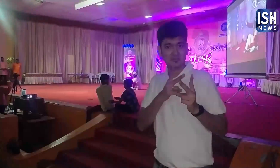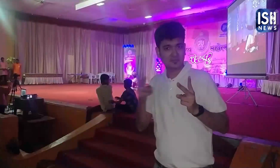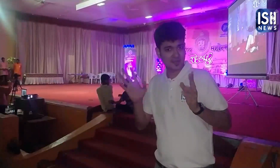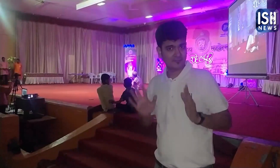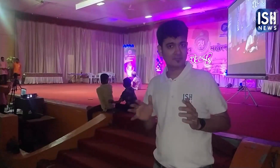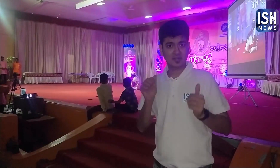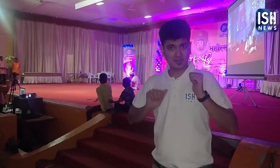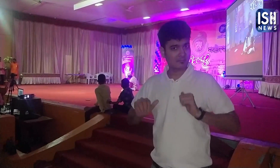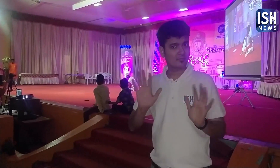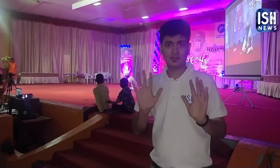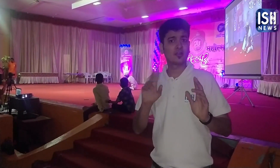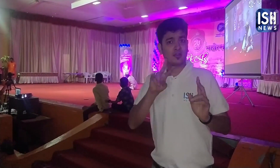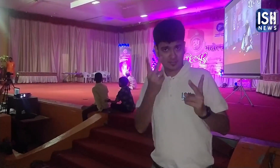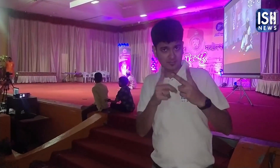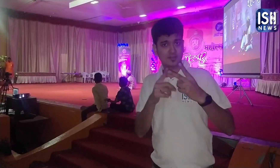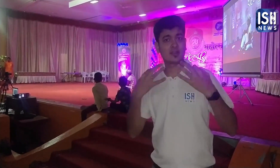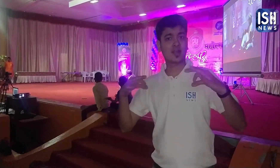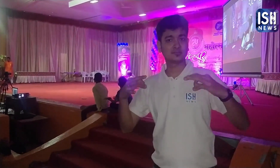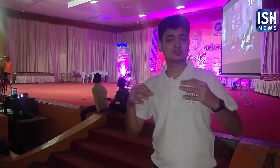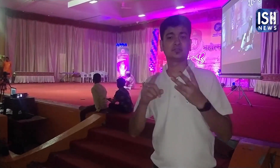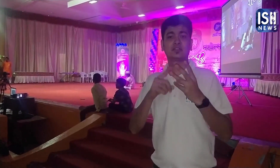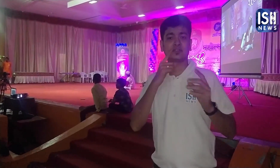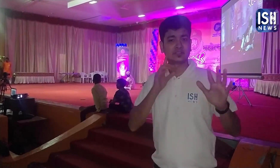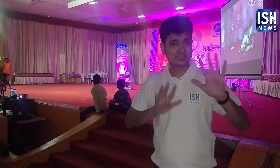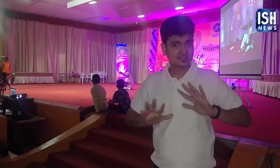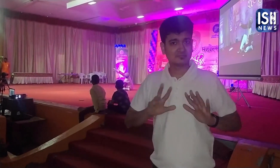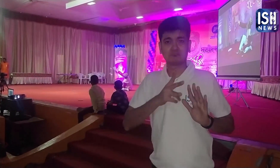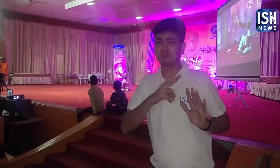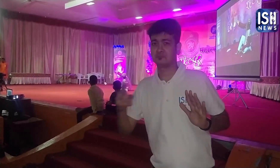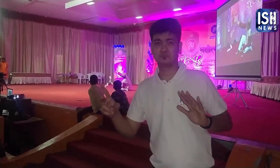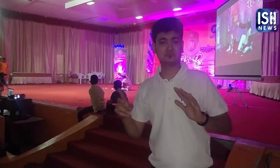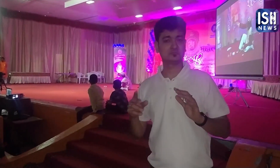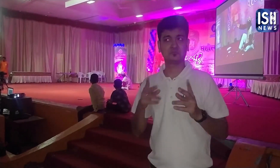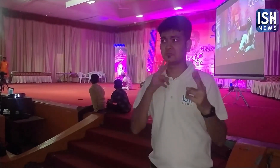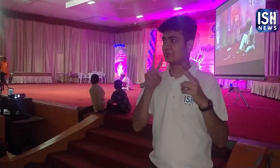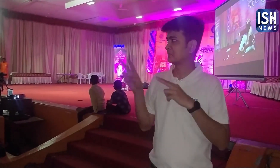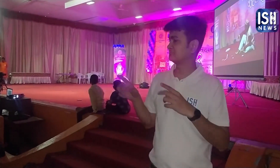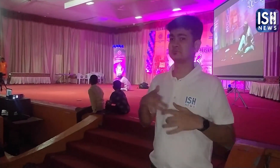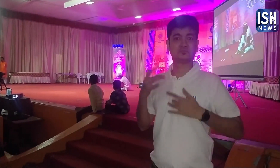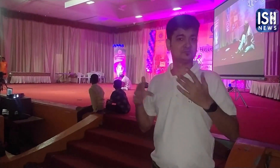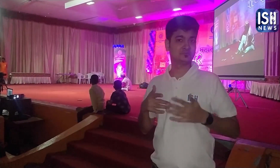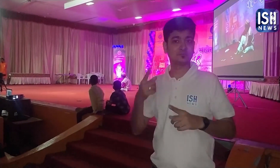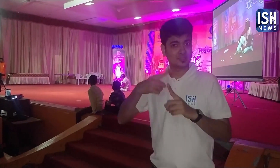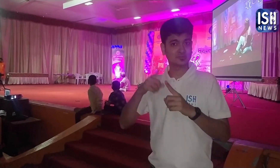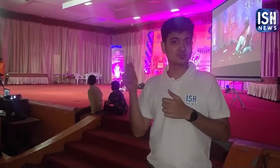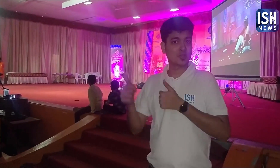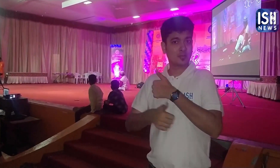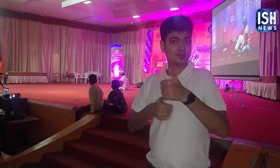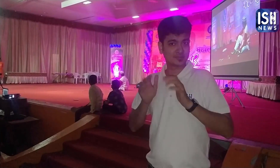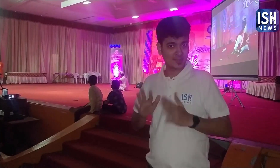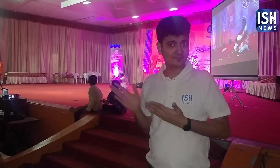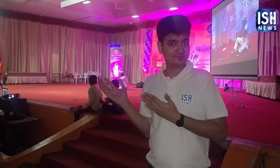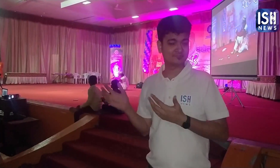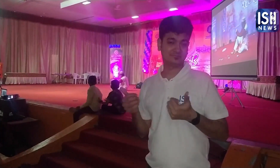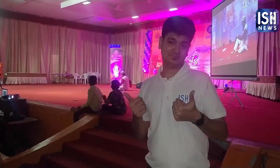There is not only drama but dance and mimes as well. So excited to see all this. They have competitions as well!